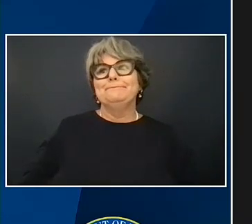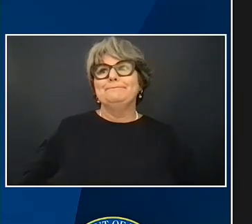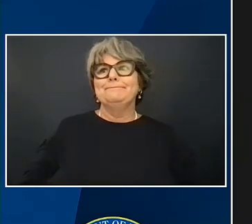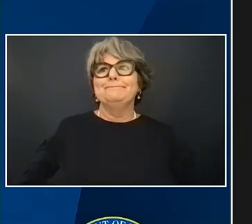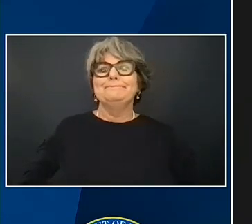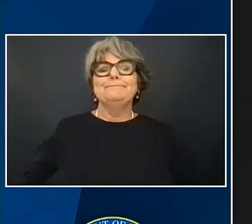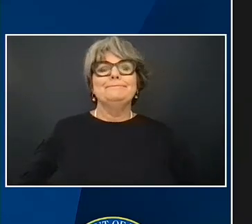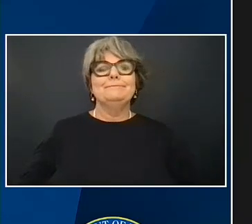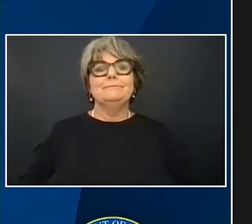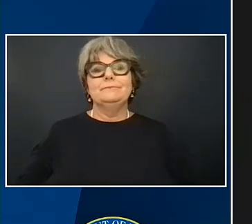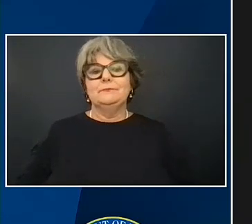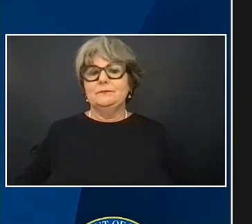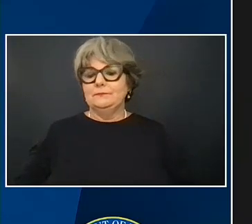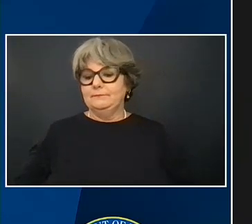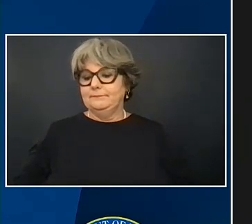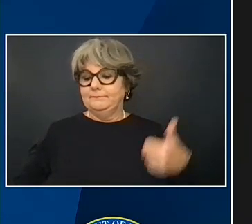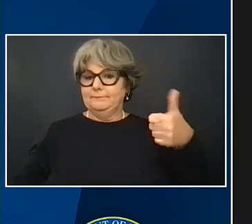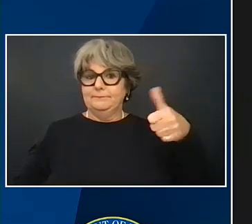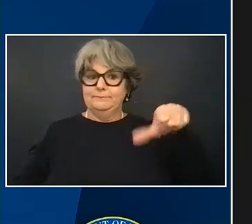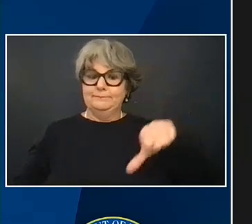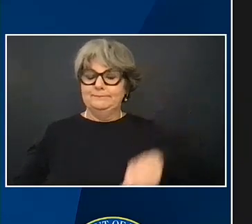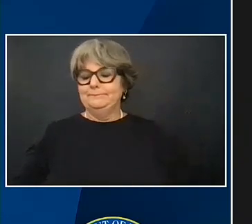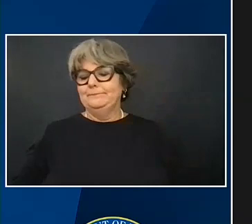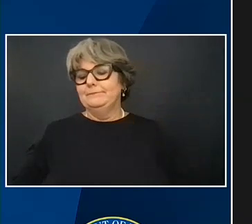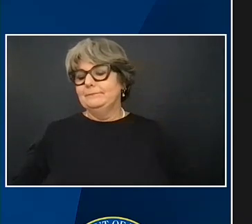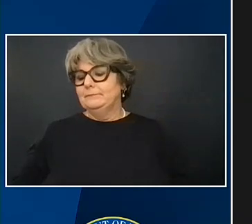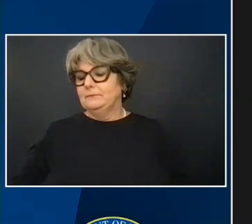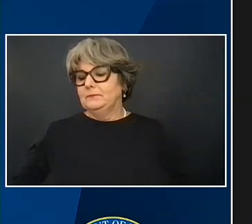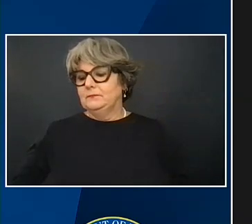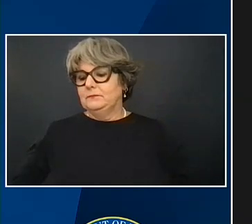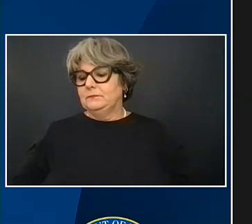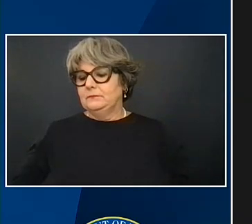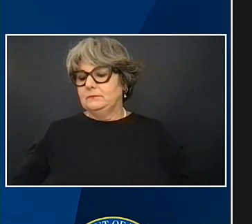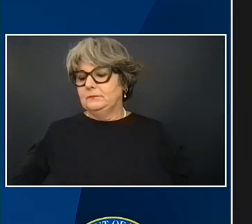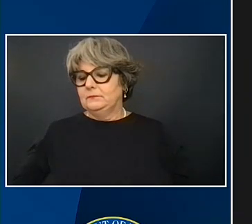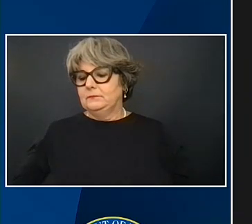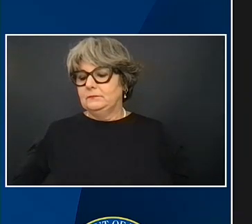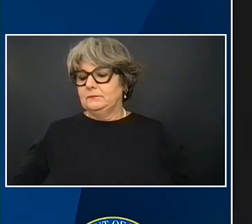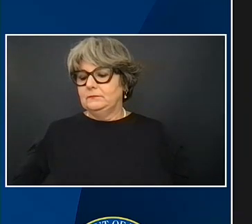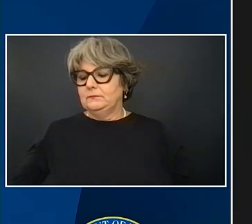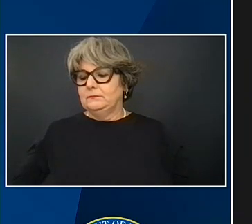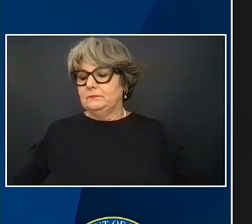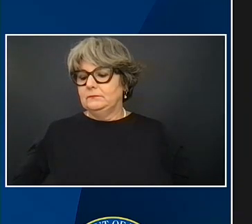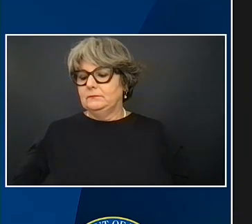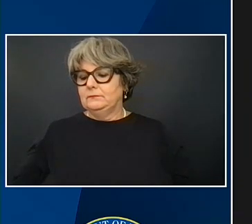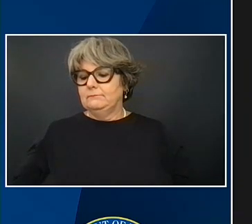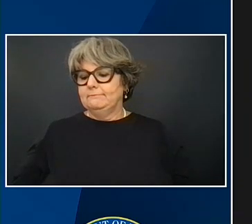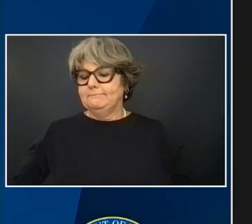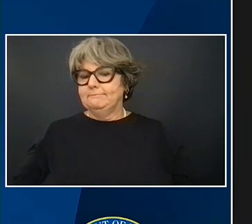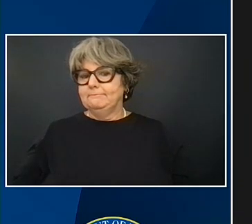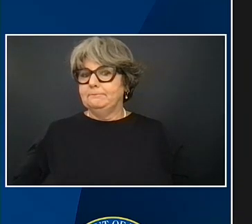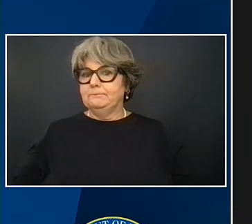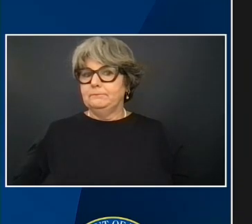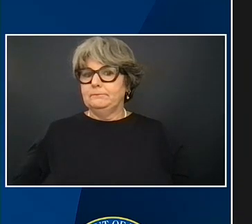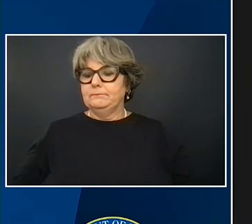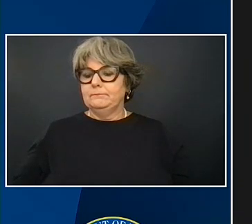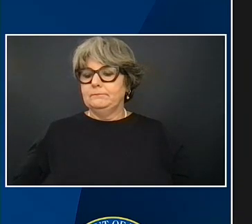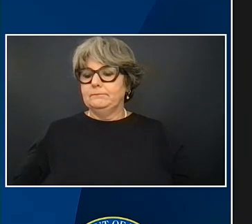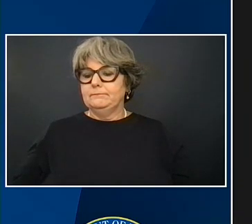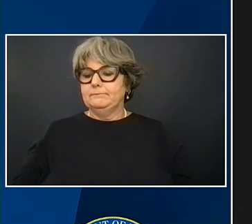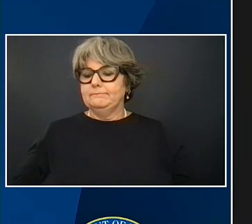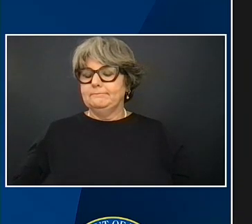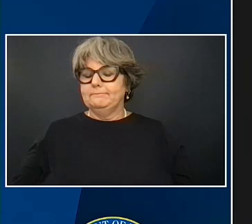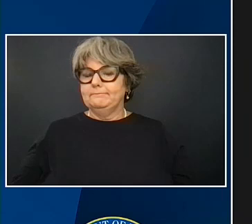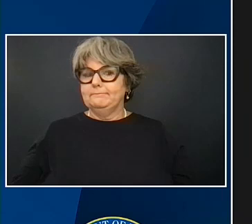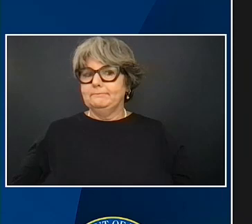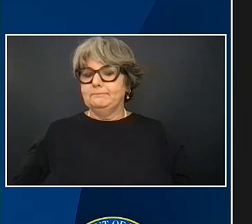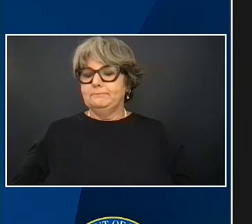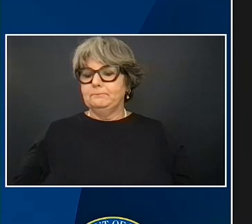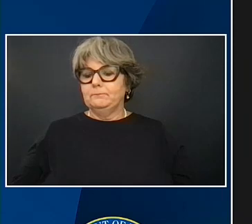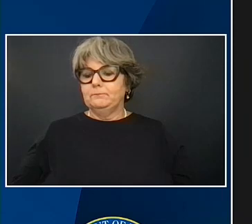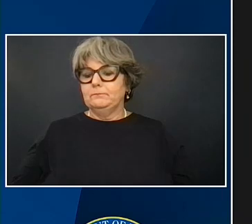Thumbs, please. Okay.